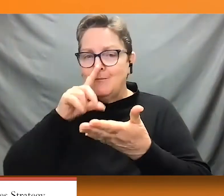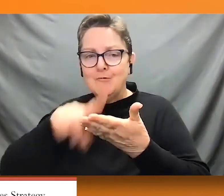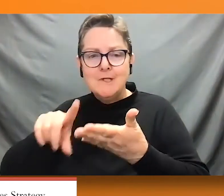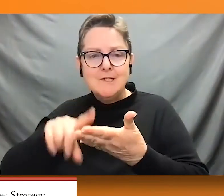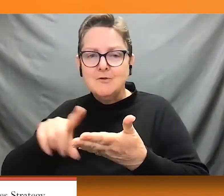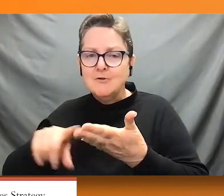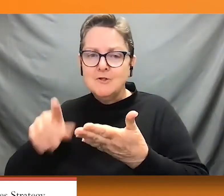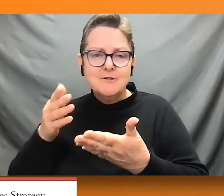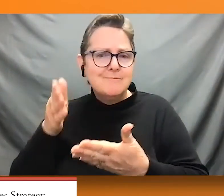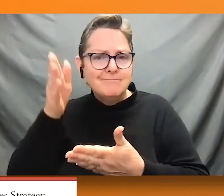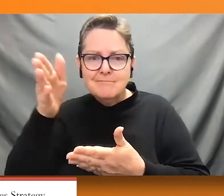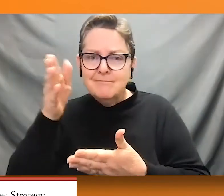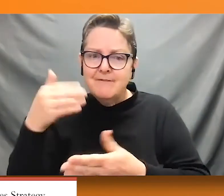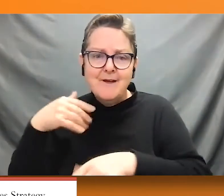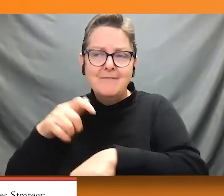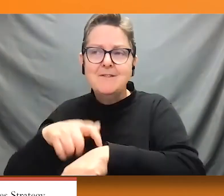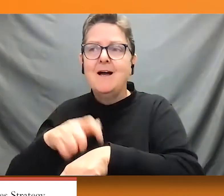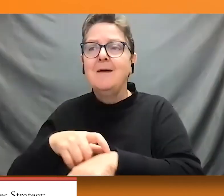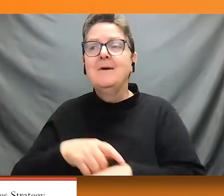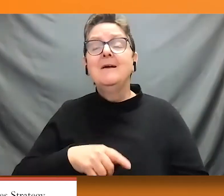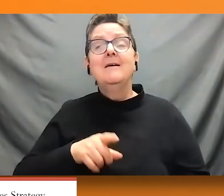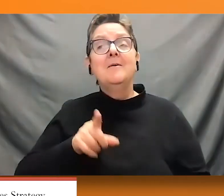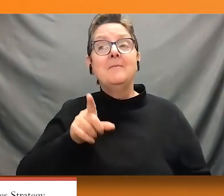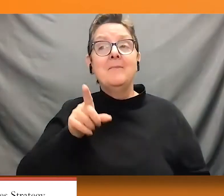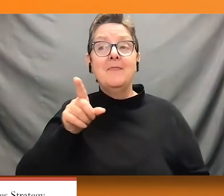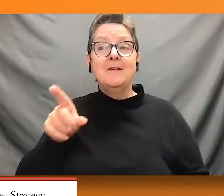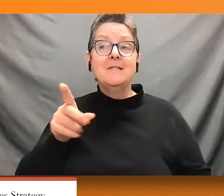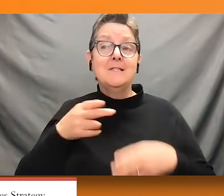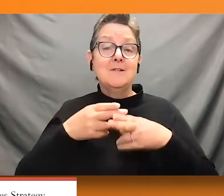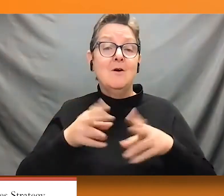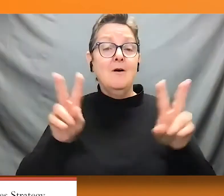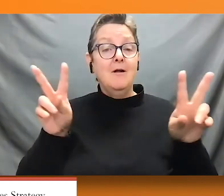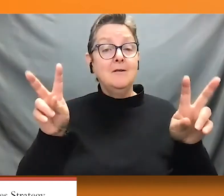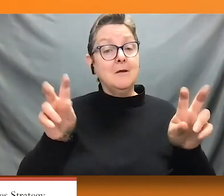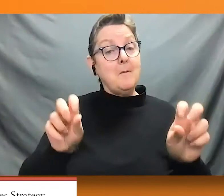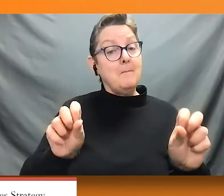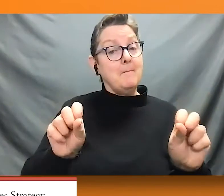whenever get some time. This is called a possible sentences strategy,